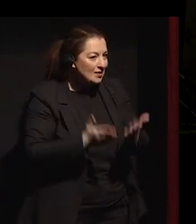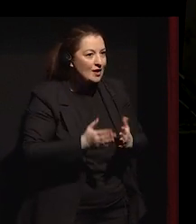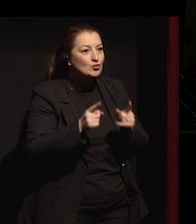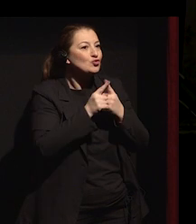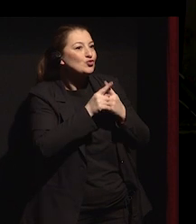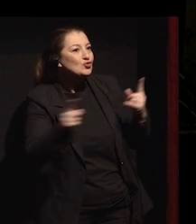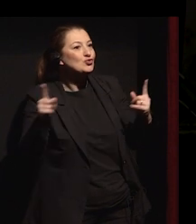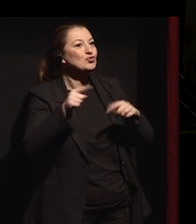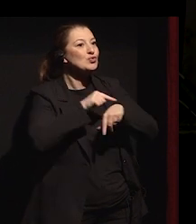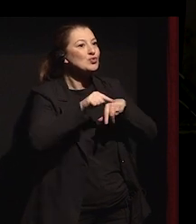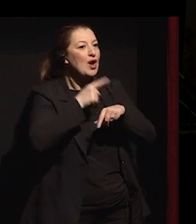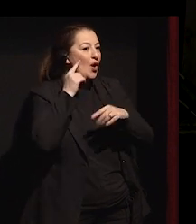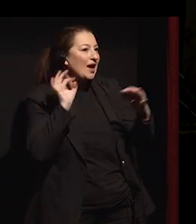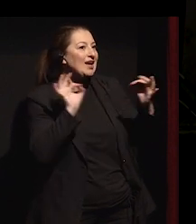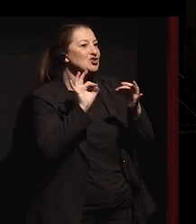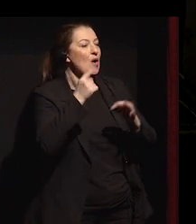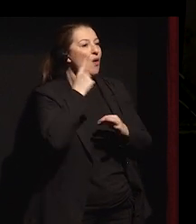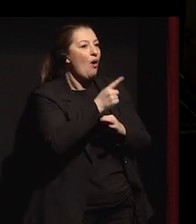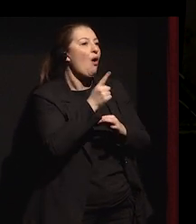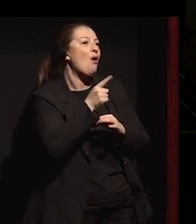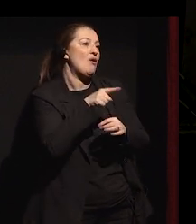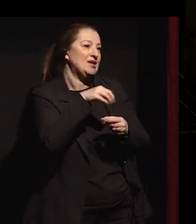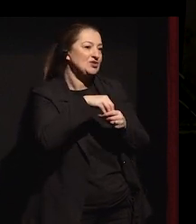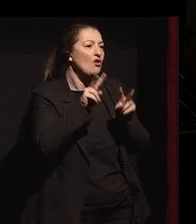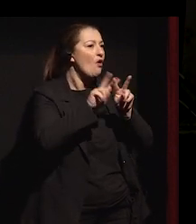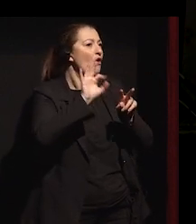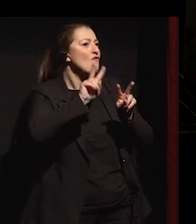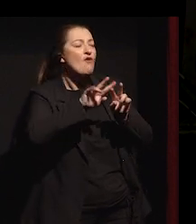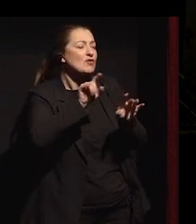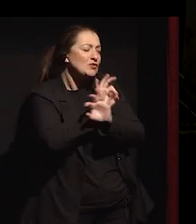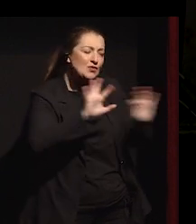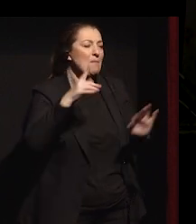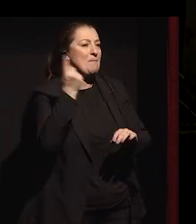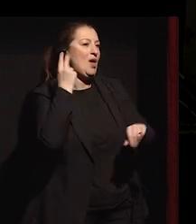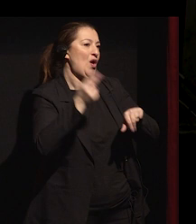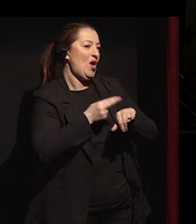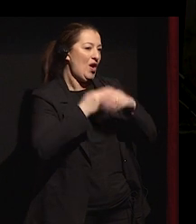And WOW is a fantastic example of how that can happen.